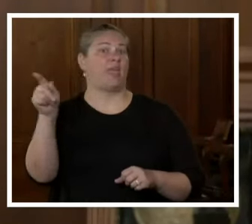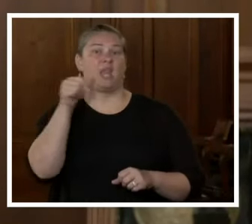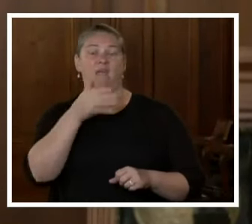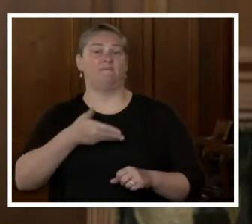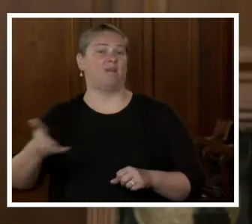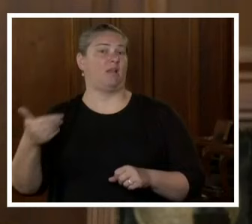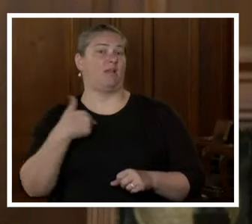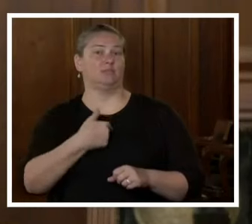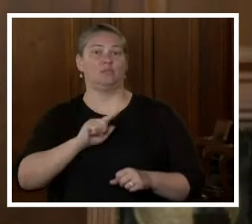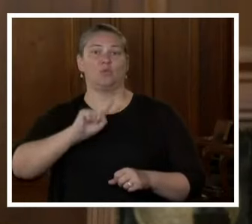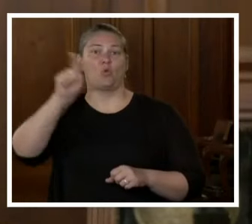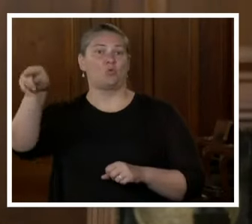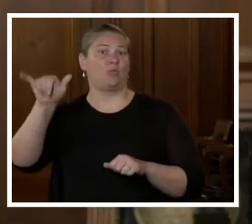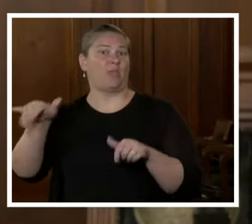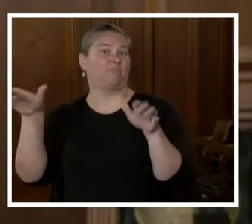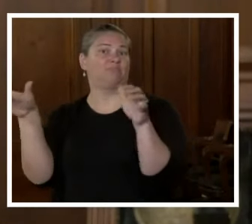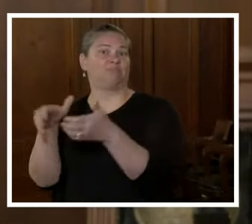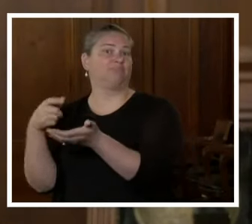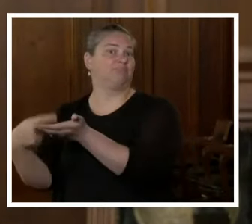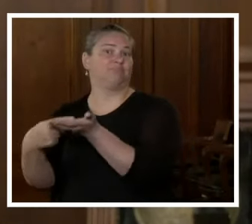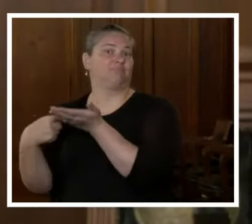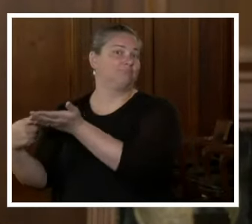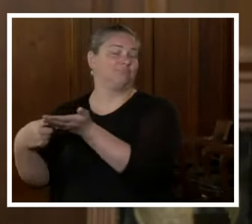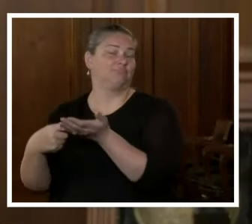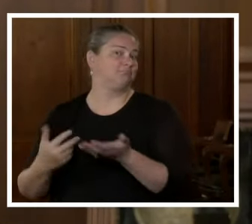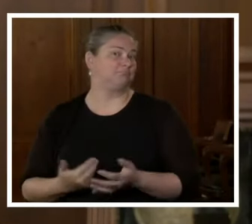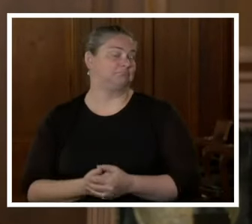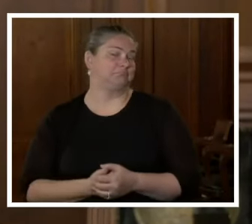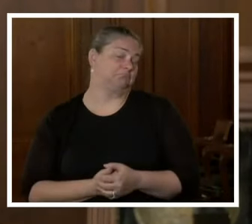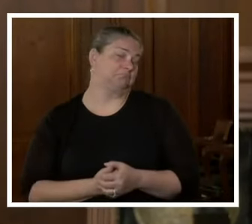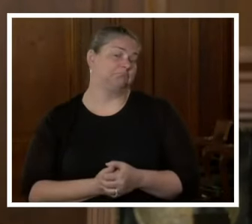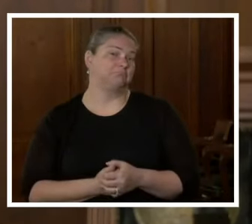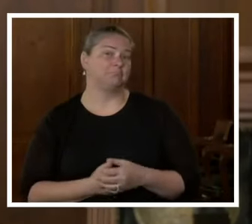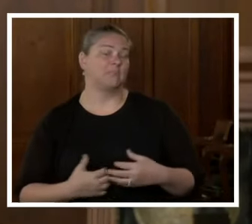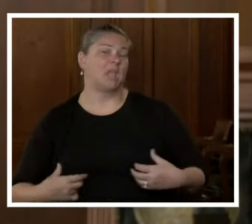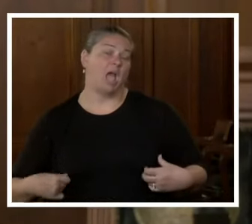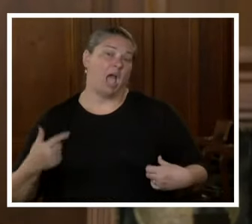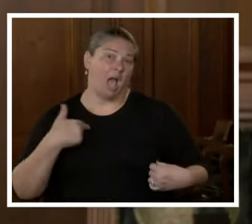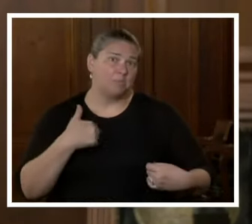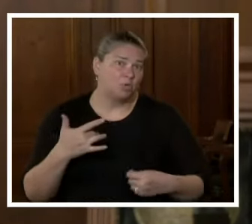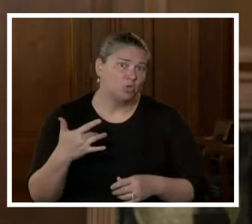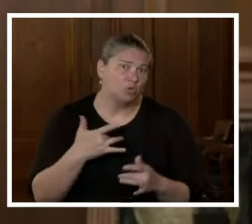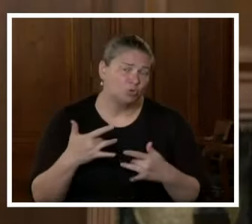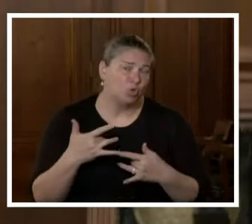WITH THE PUBLIC NOT AS FOCUSED ON COVID-19, COULD IT RESULT IN